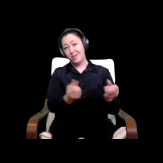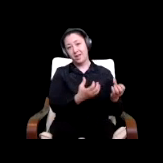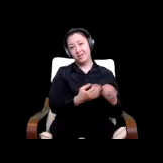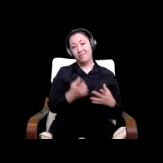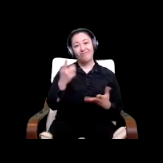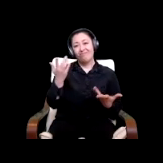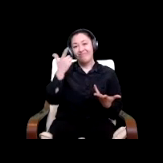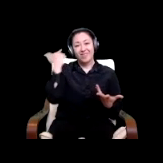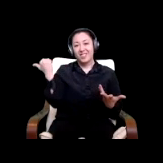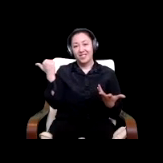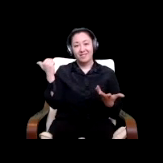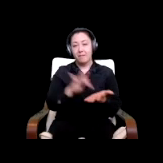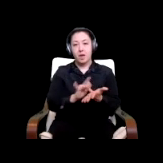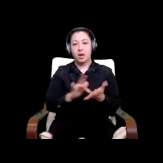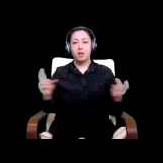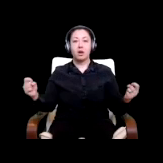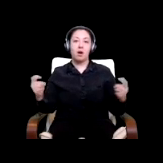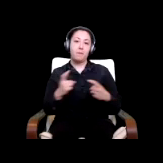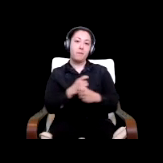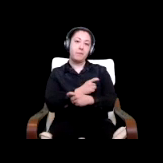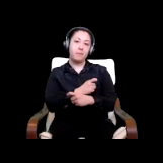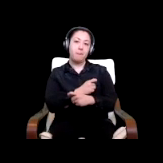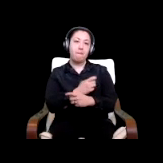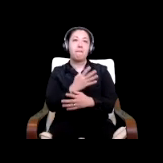medically complex they are in multiple sensory loss.